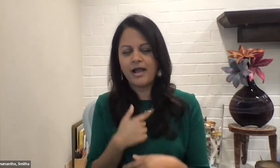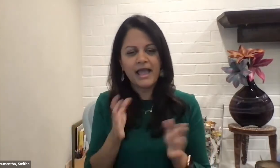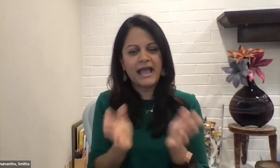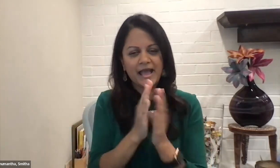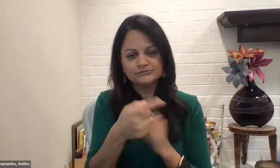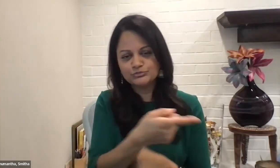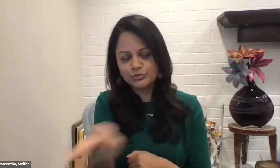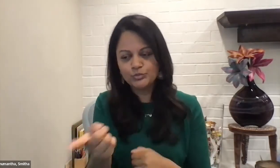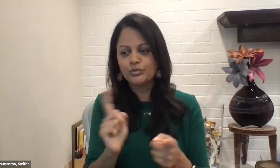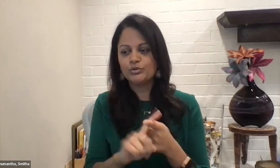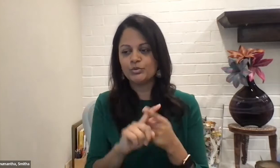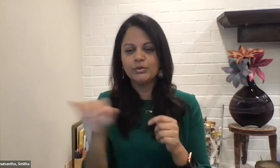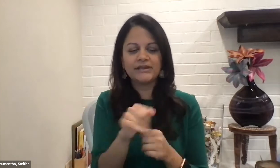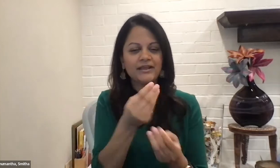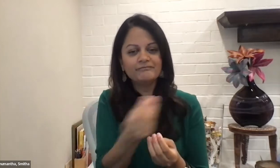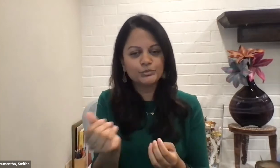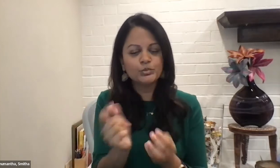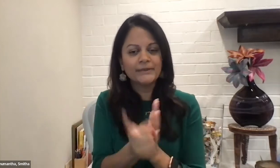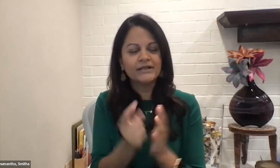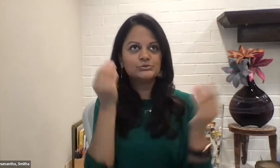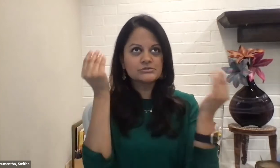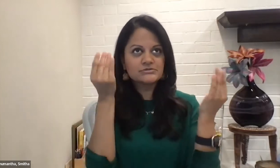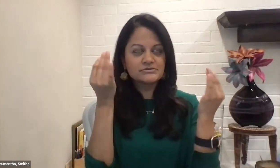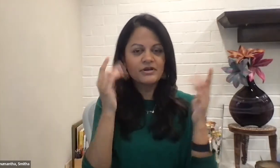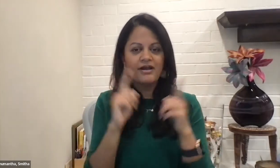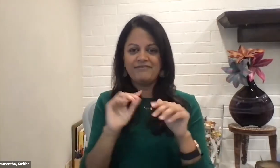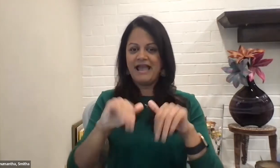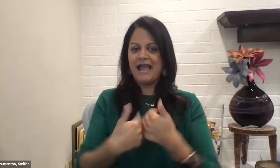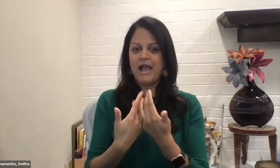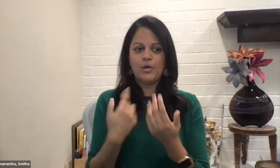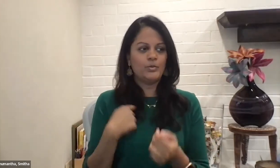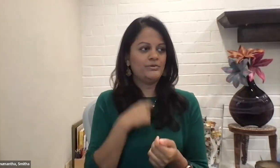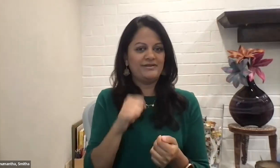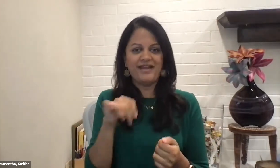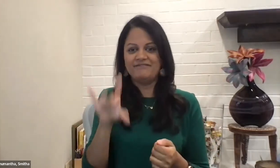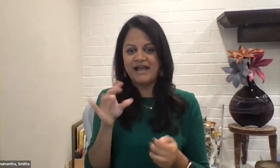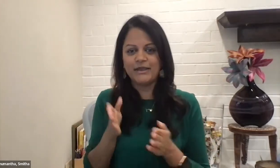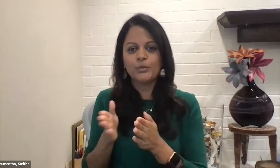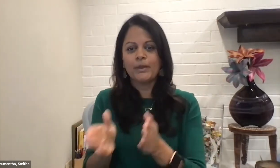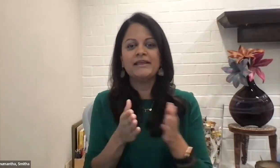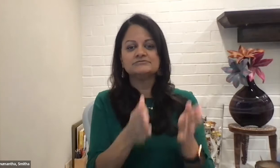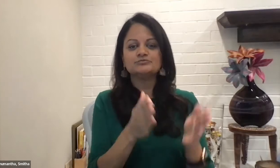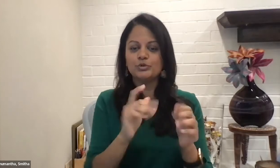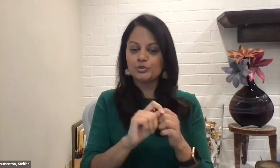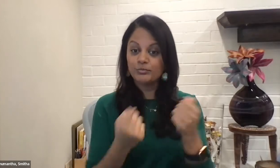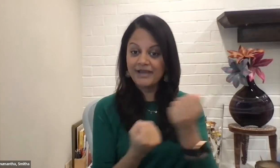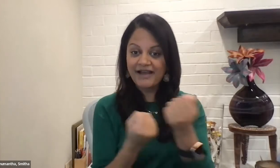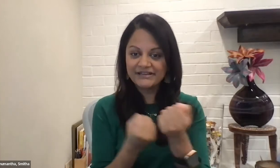While you're watching tonight's film, I ask all of you to take several minutes to reflect on how we can find the different ways